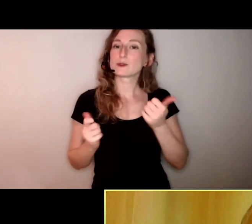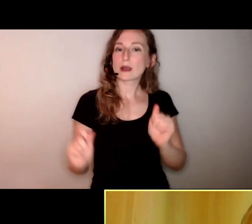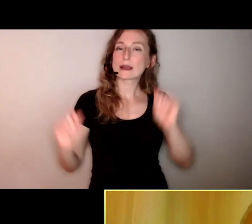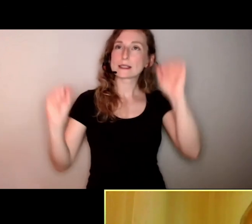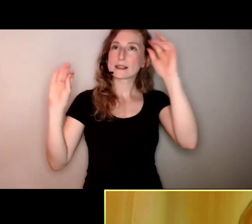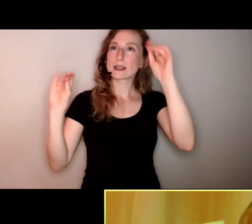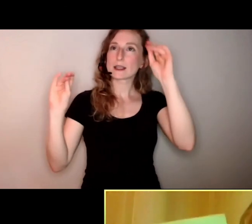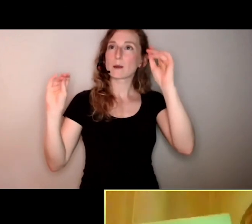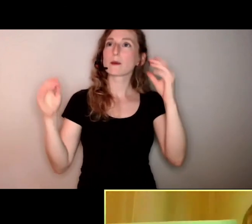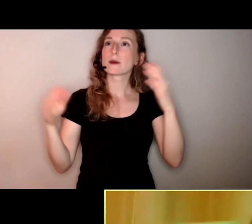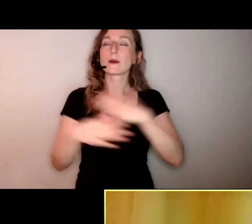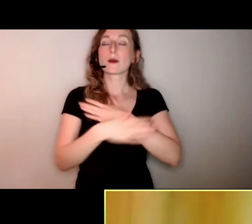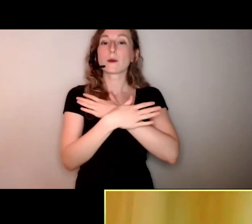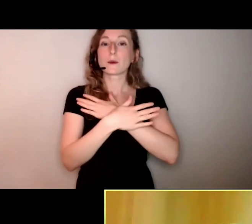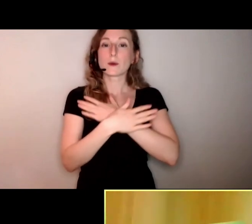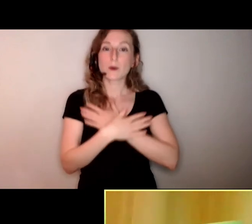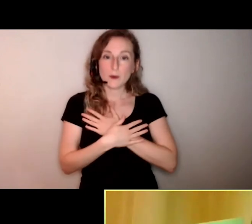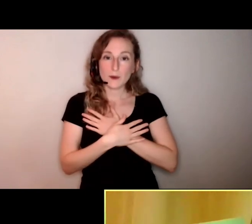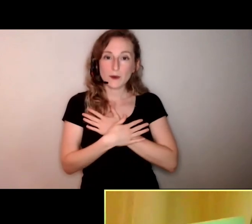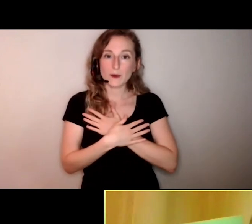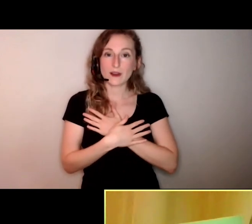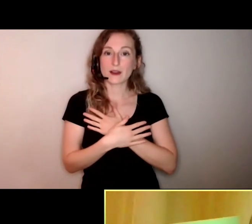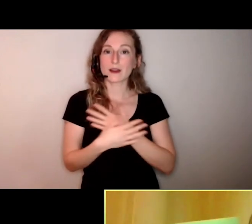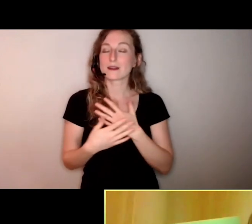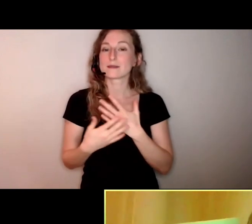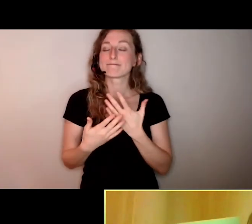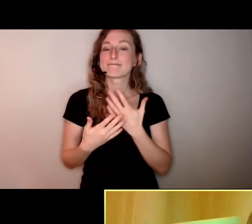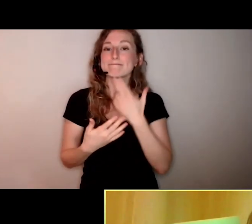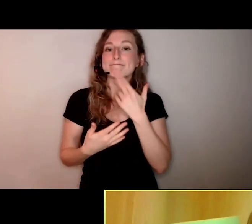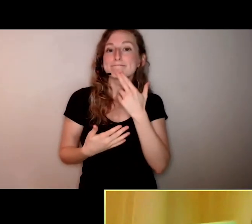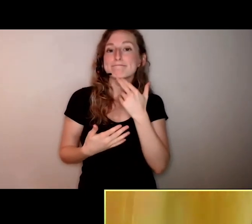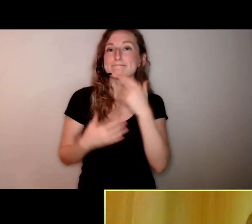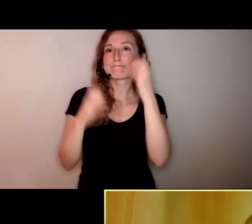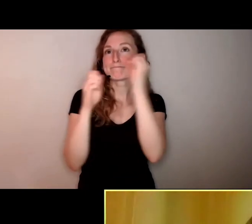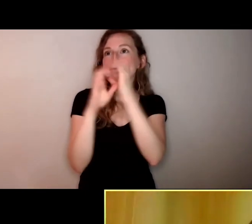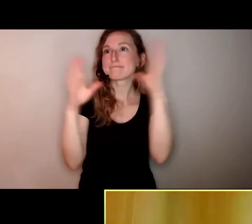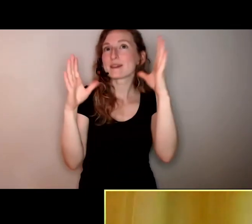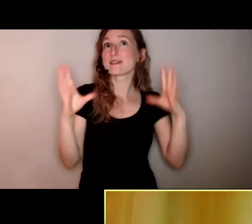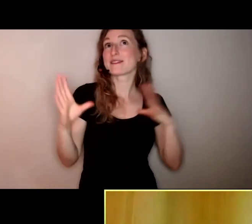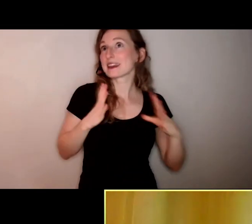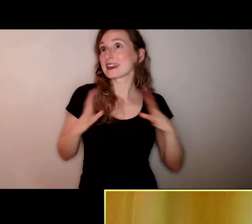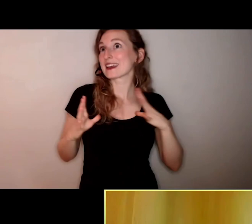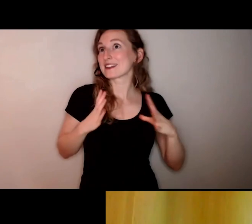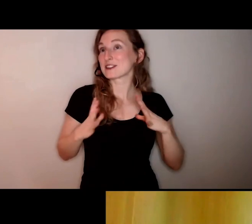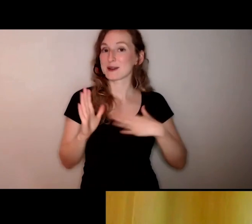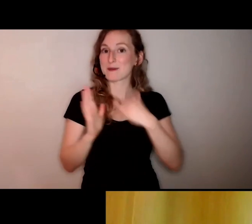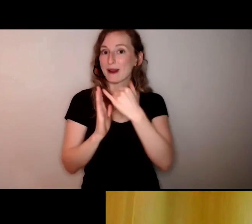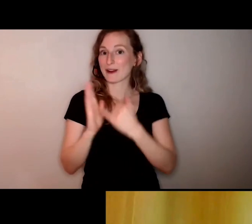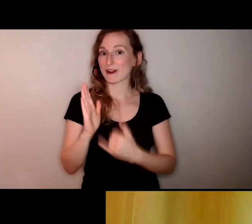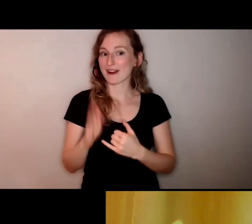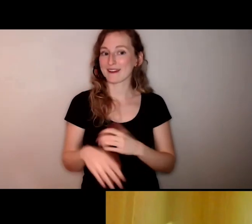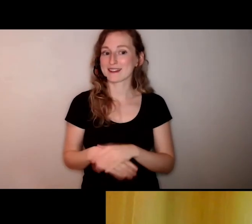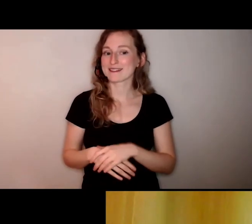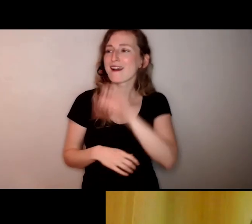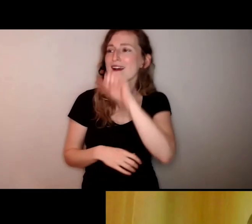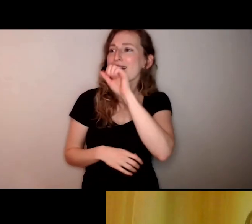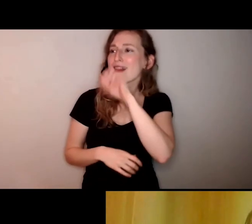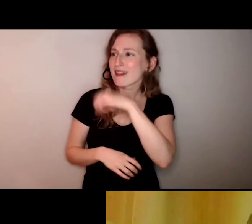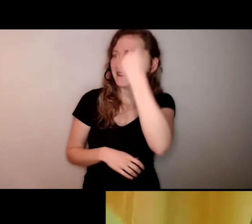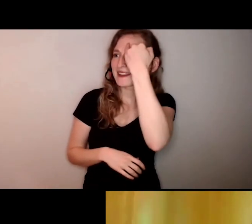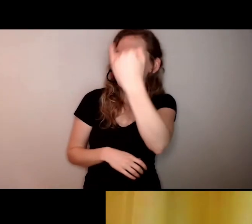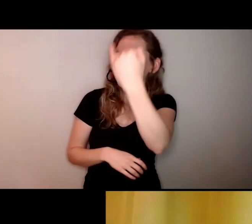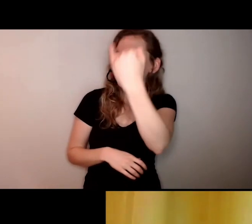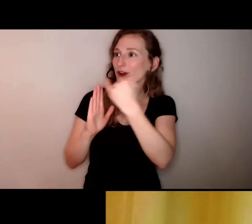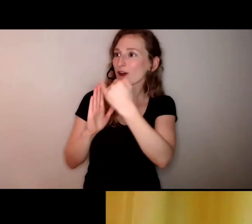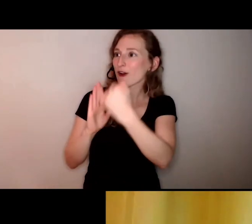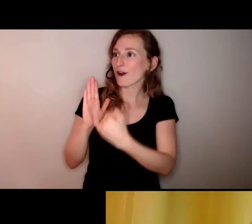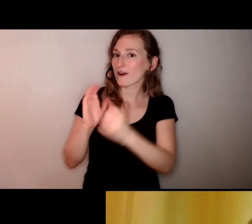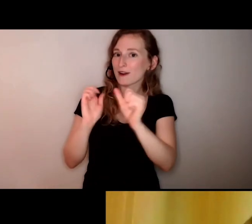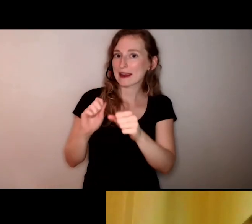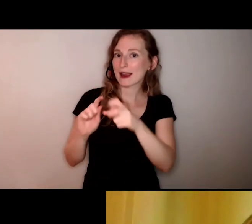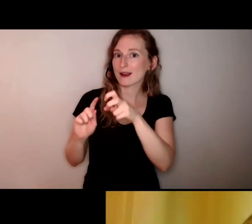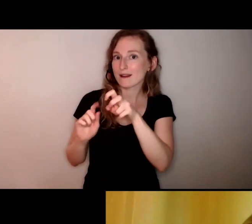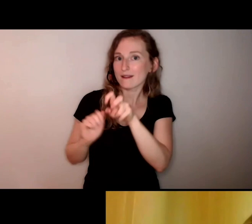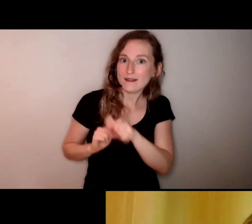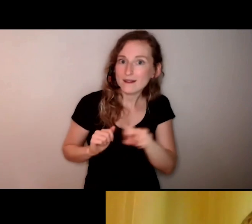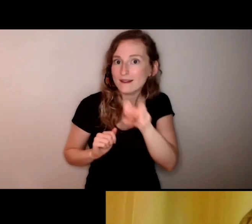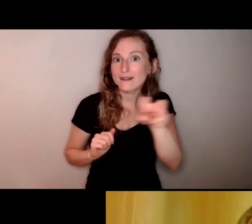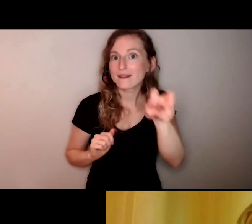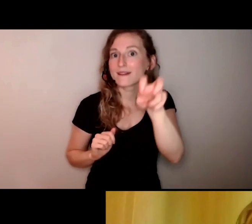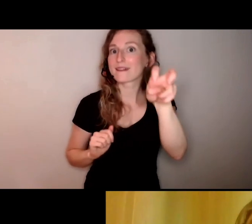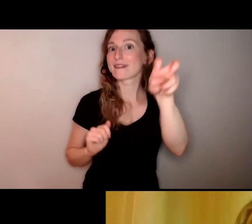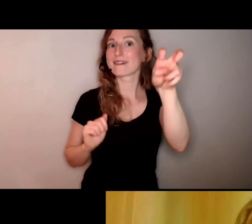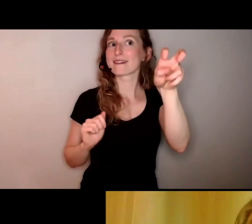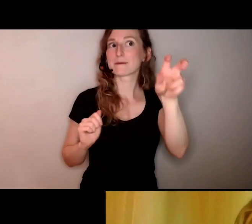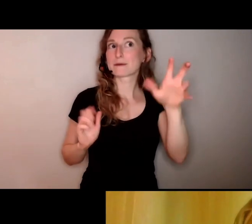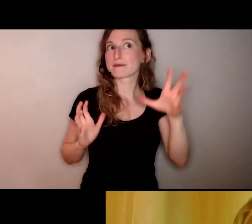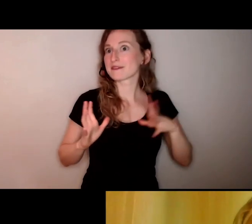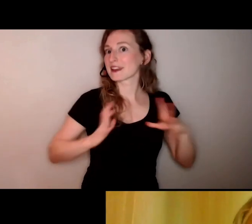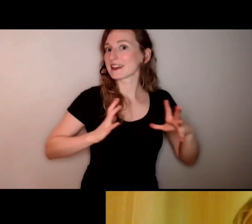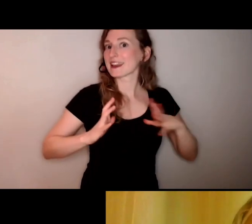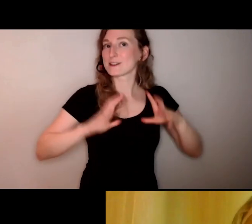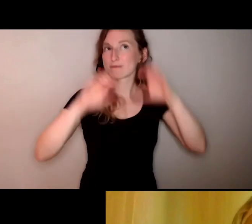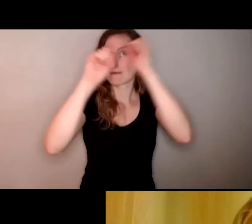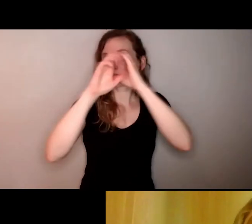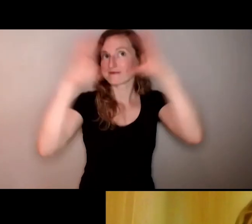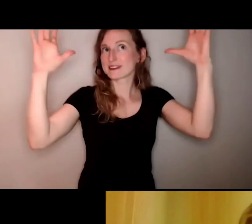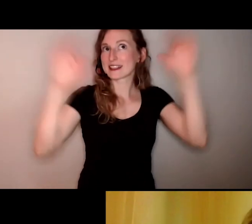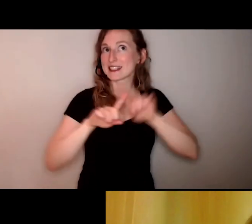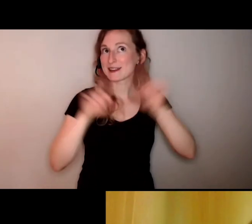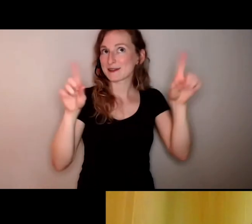If you did not get a chance to finish making your art, by all means continue working on